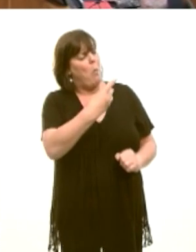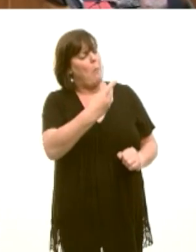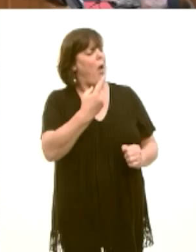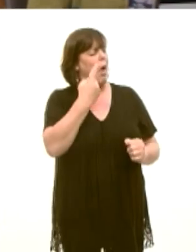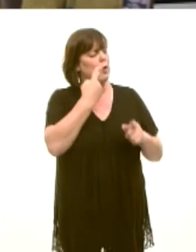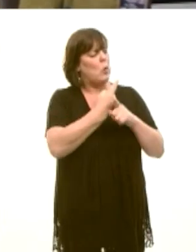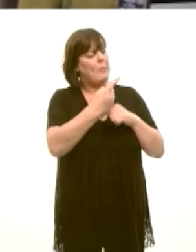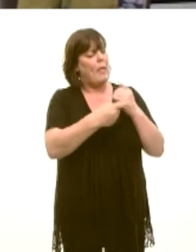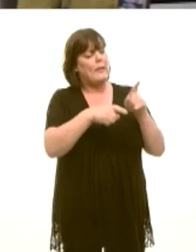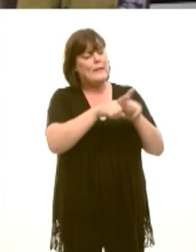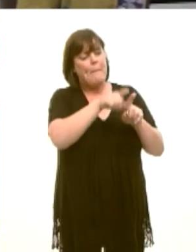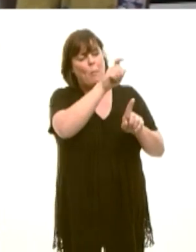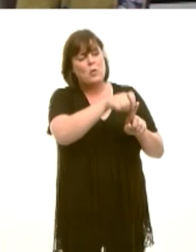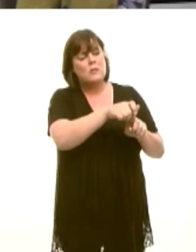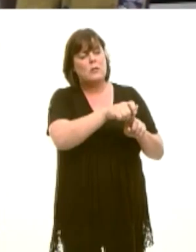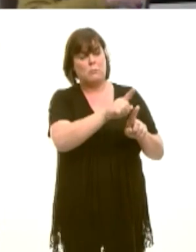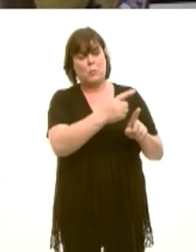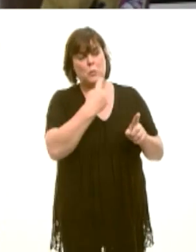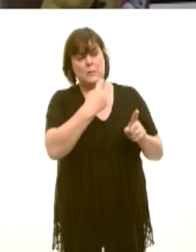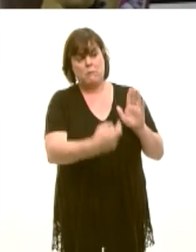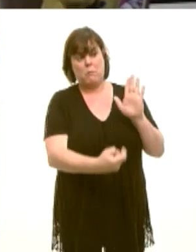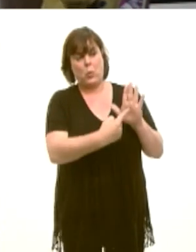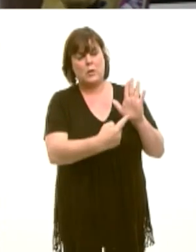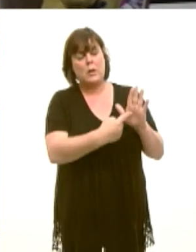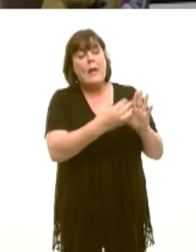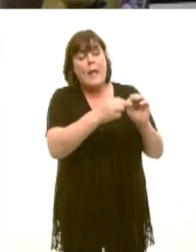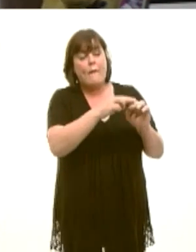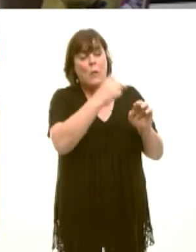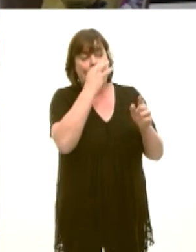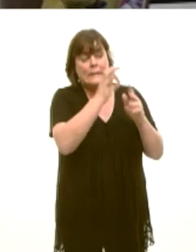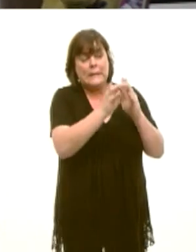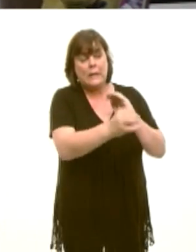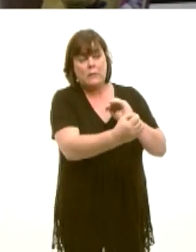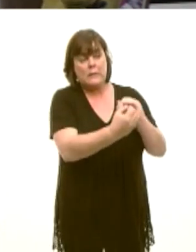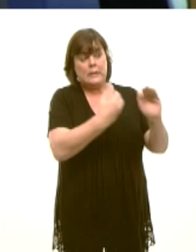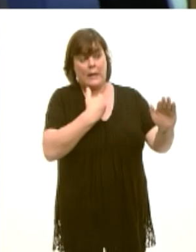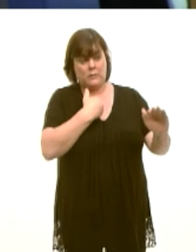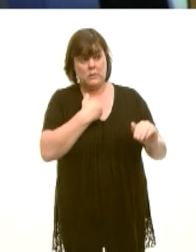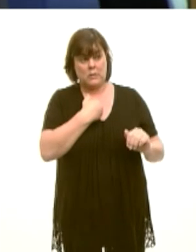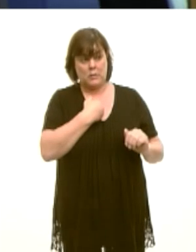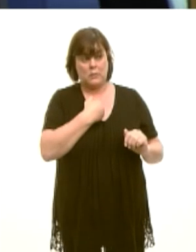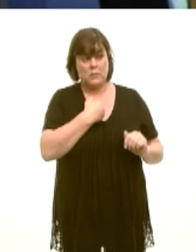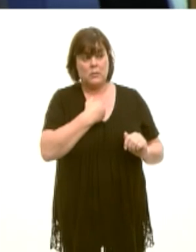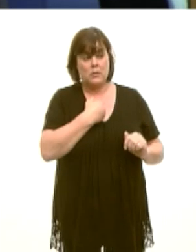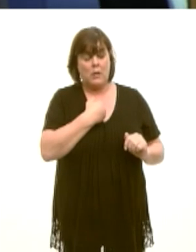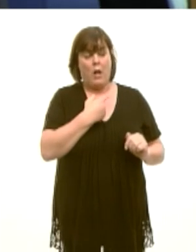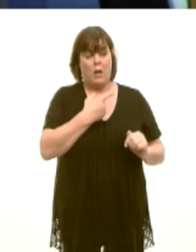ask the Member to write to me with the details that sheís outlined in the Chamber regarding